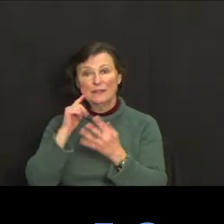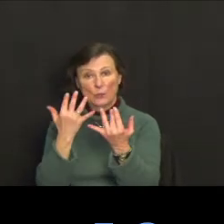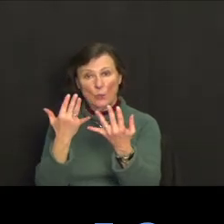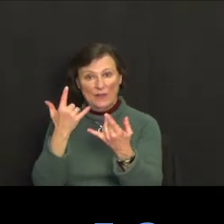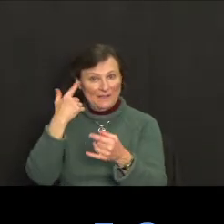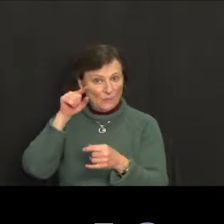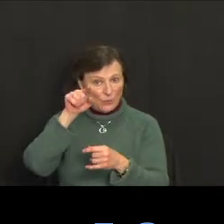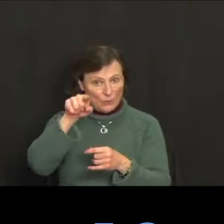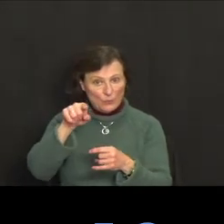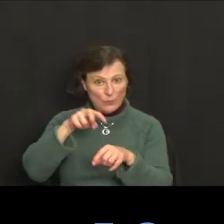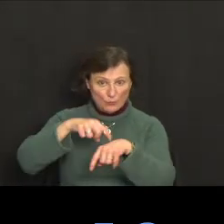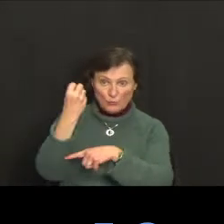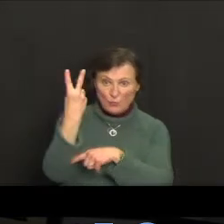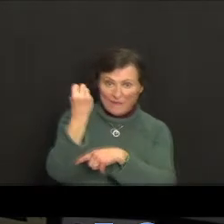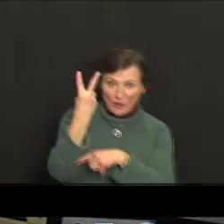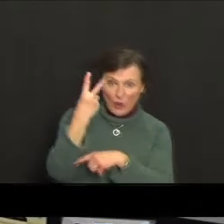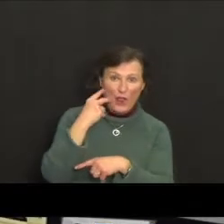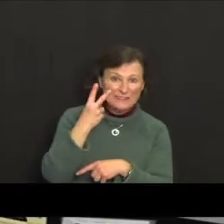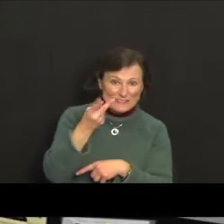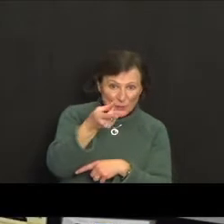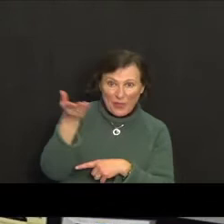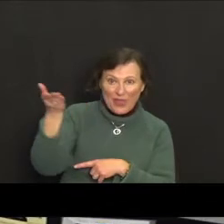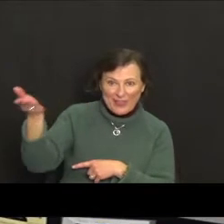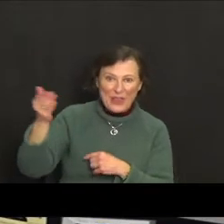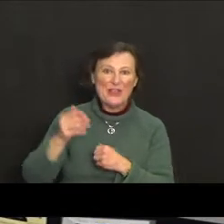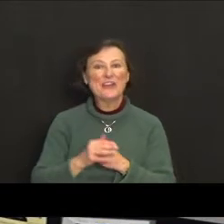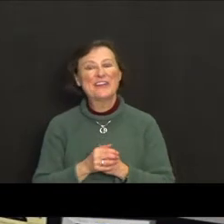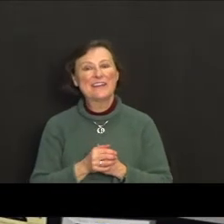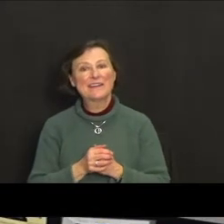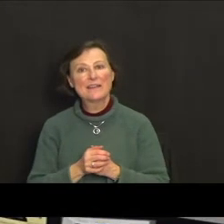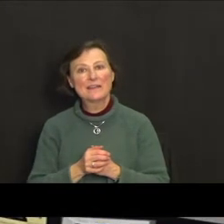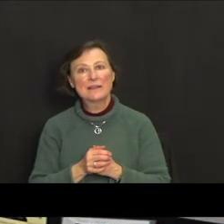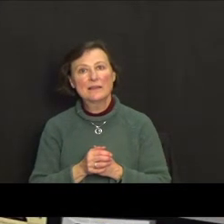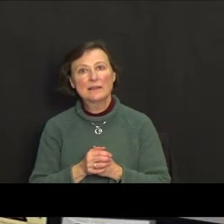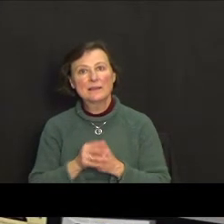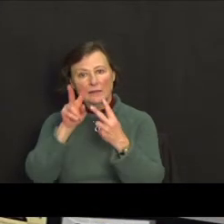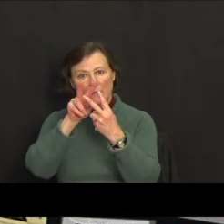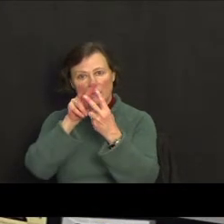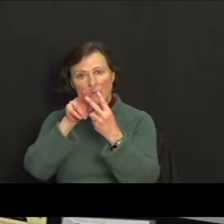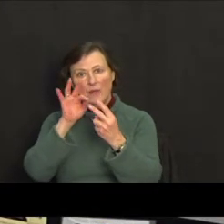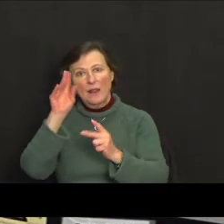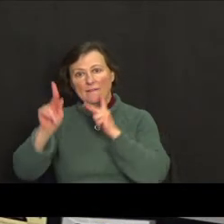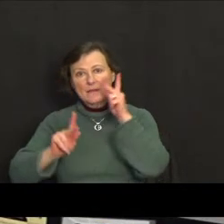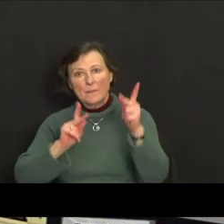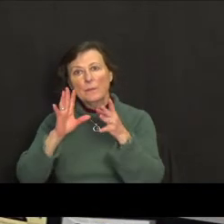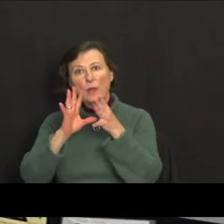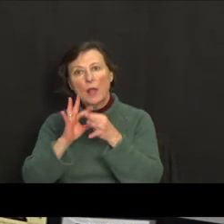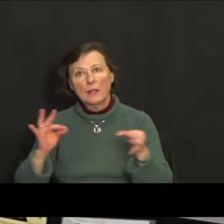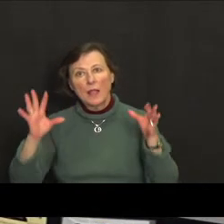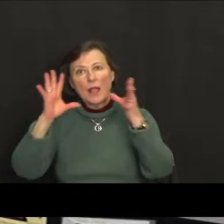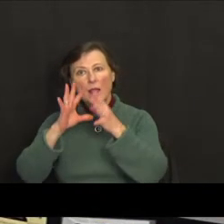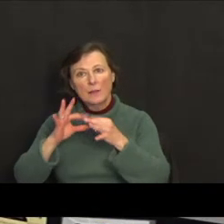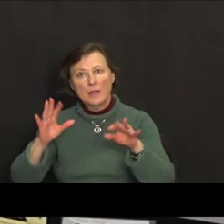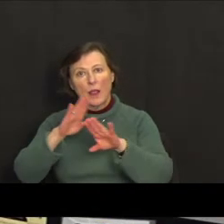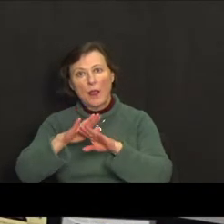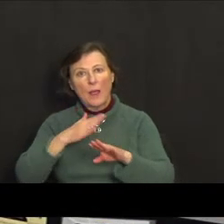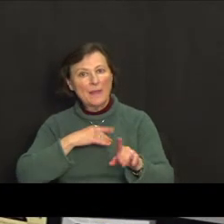to see you there. A couple of people commented on my question. Thank you very much.